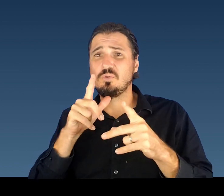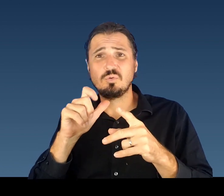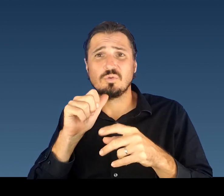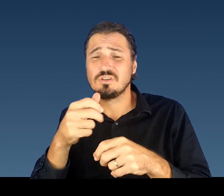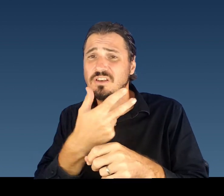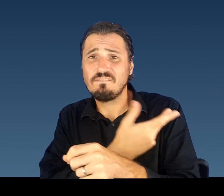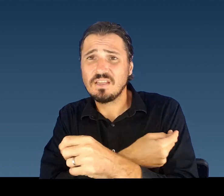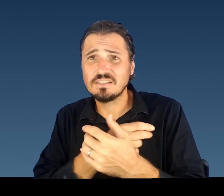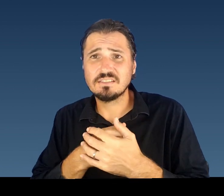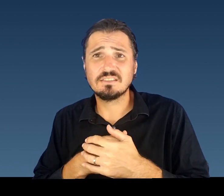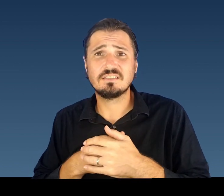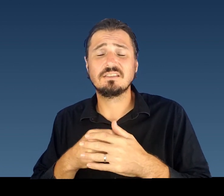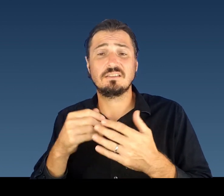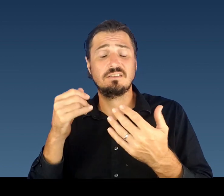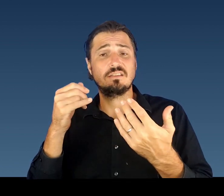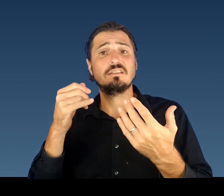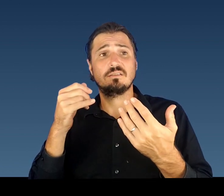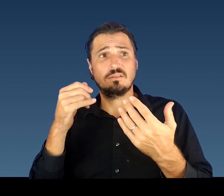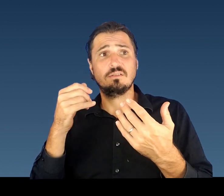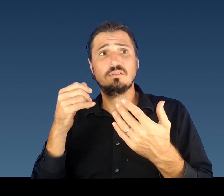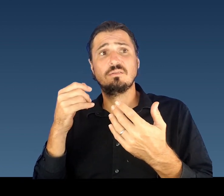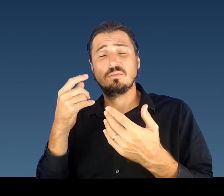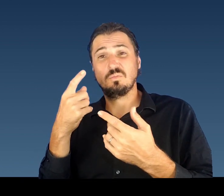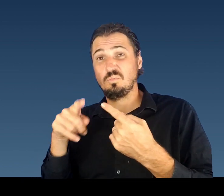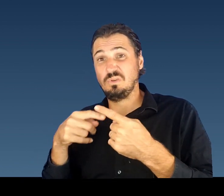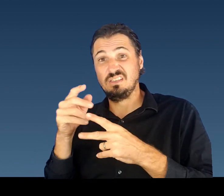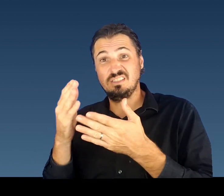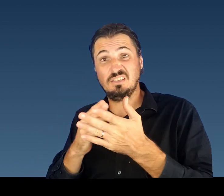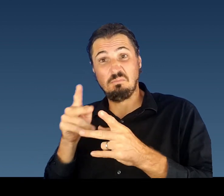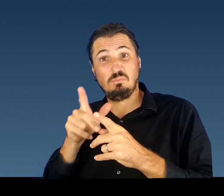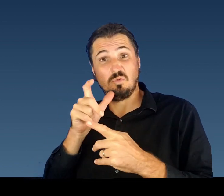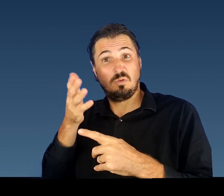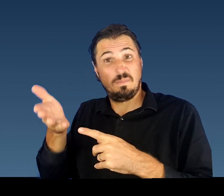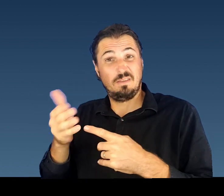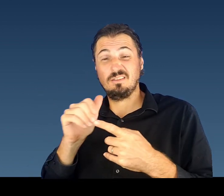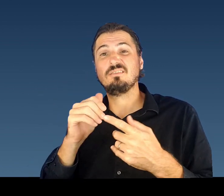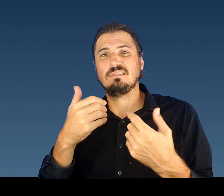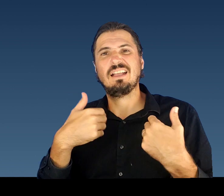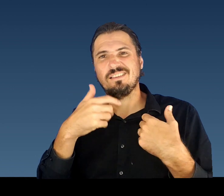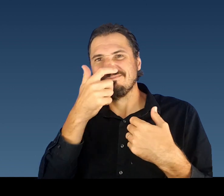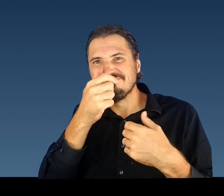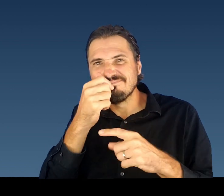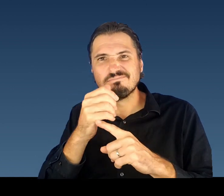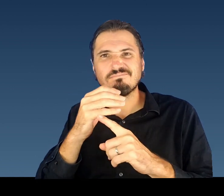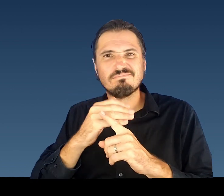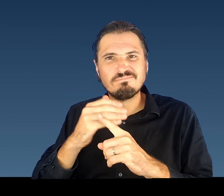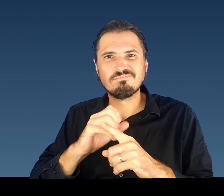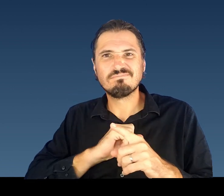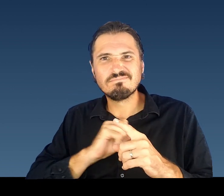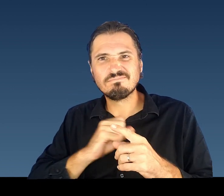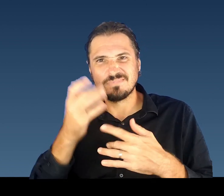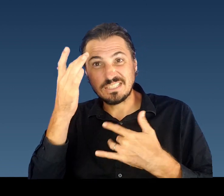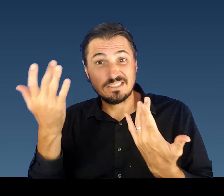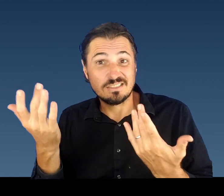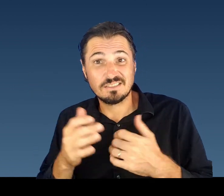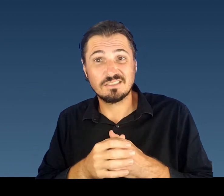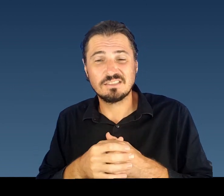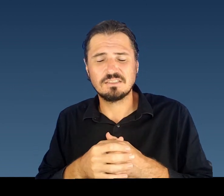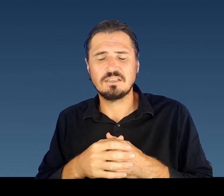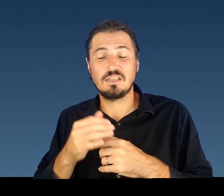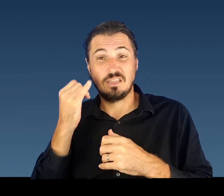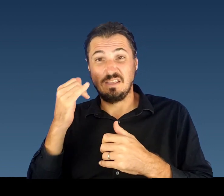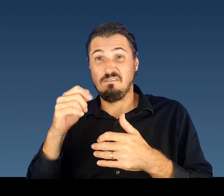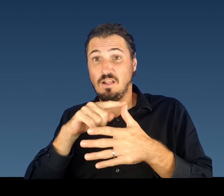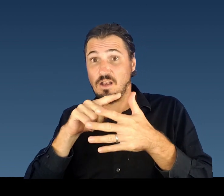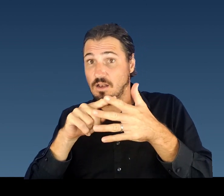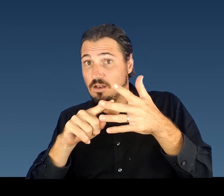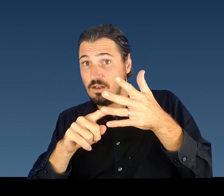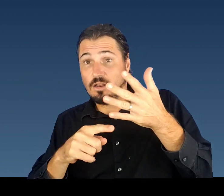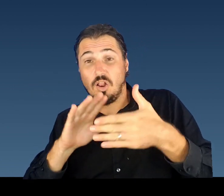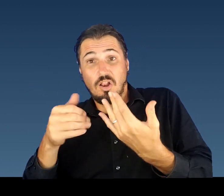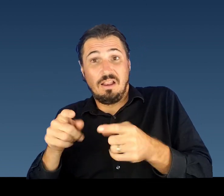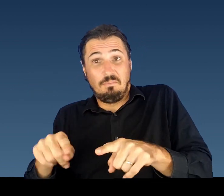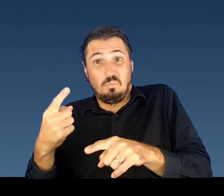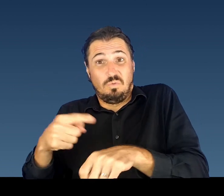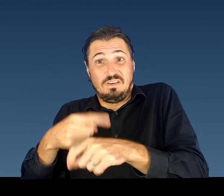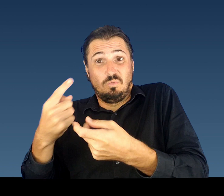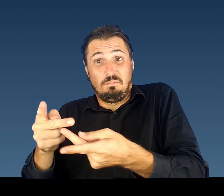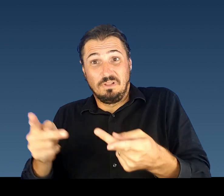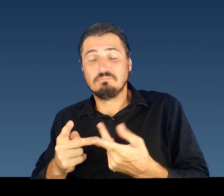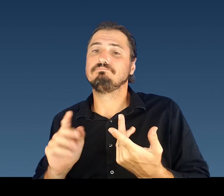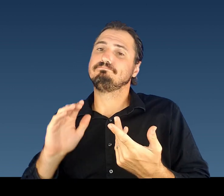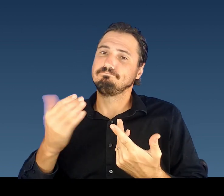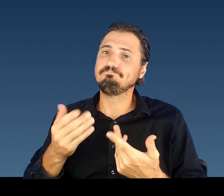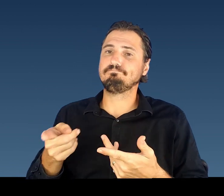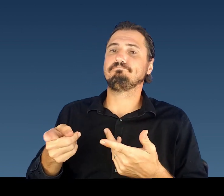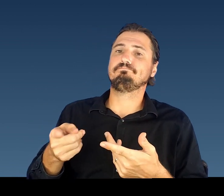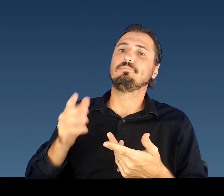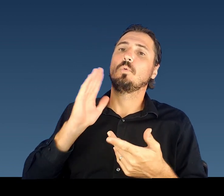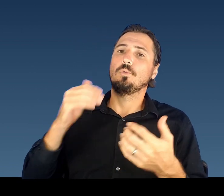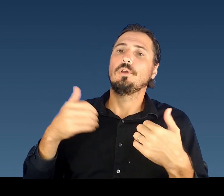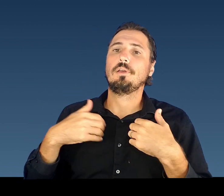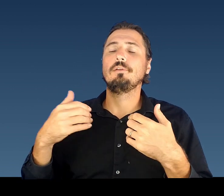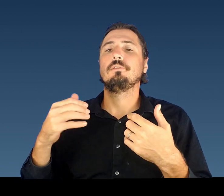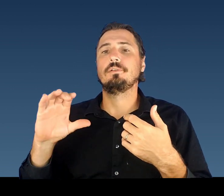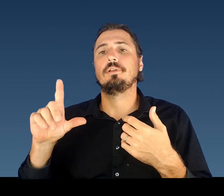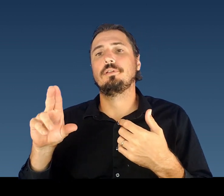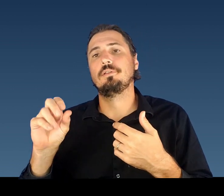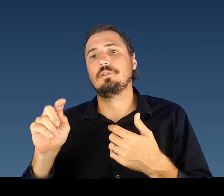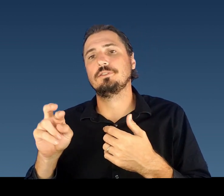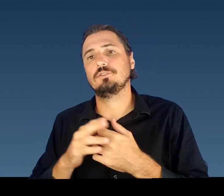We have 3 active clusters. The two largest are at the correctional center and in an educational setting. Both organizations are working collaboratively with health department staff to ensure